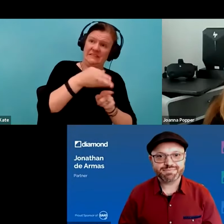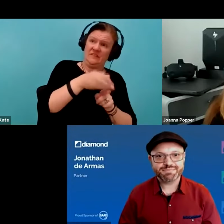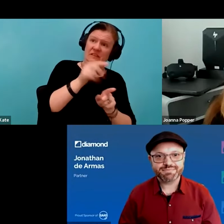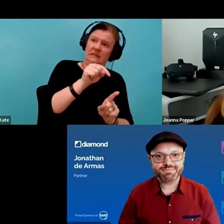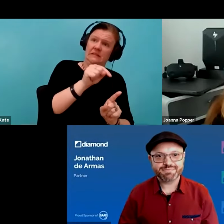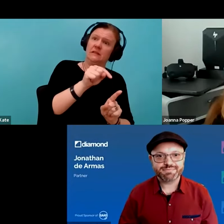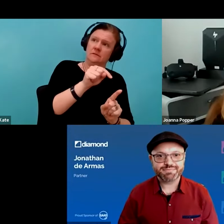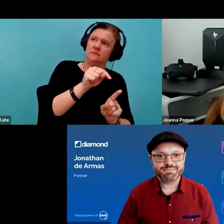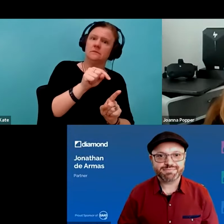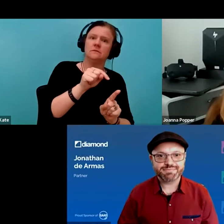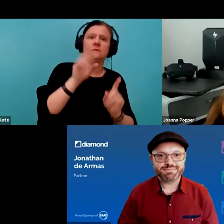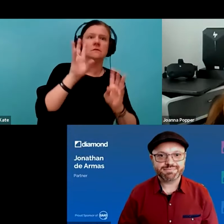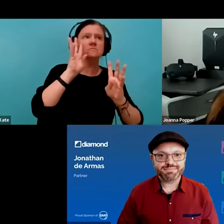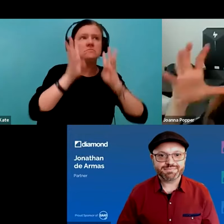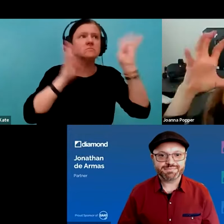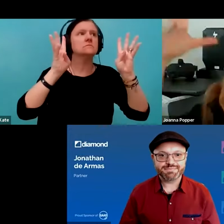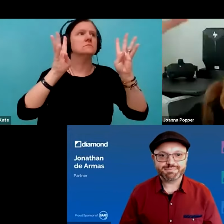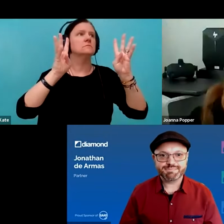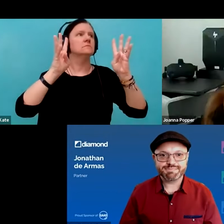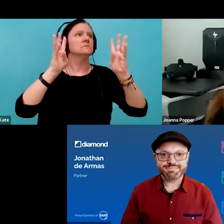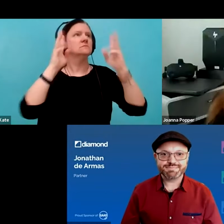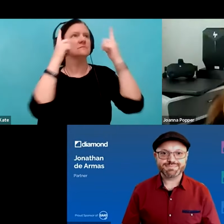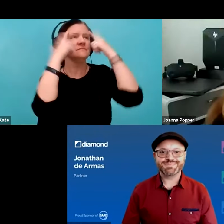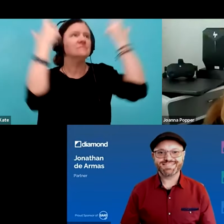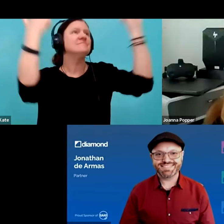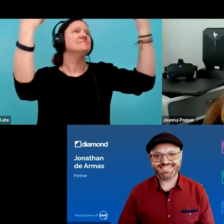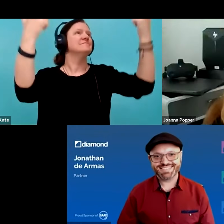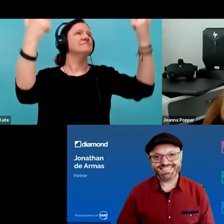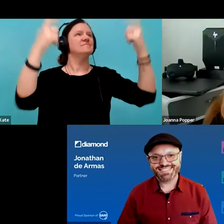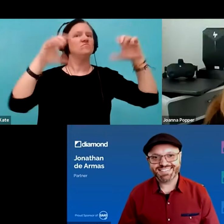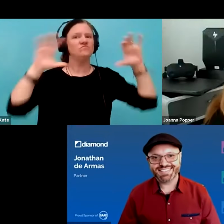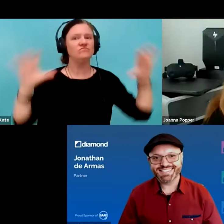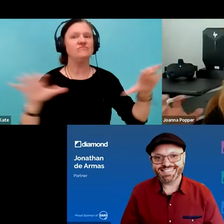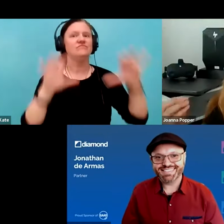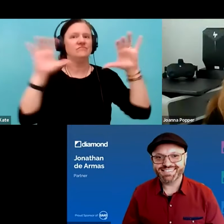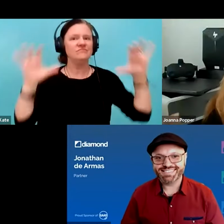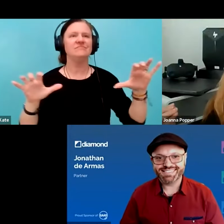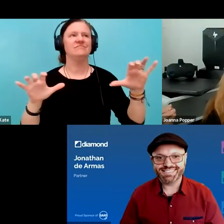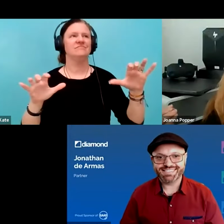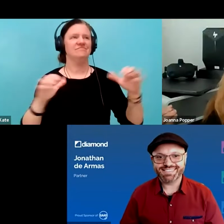Joanna Popper: Imaginative creative dreamers, who are all about. Let's create a